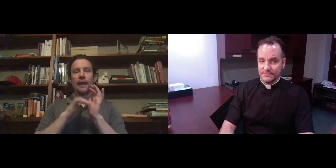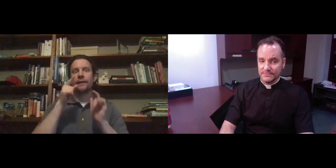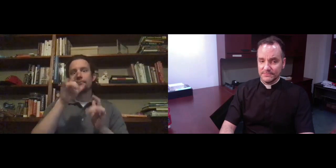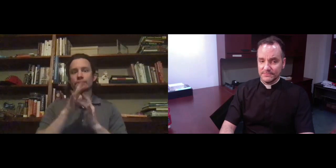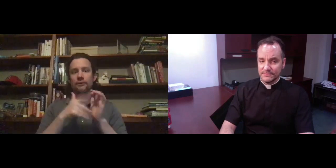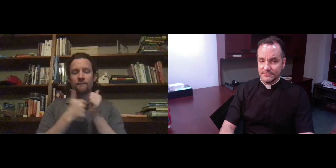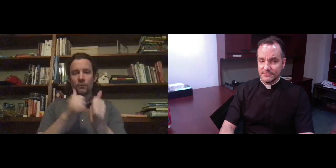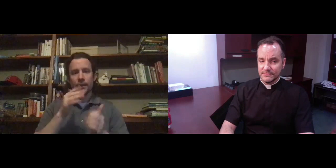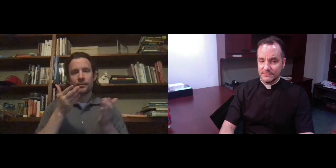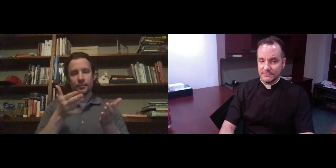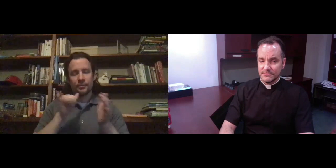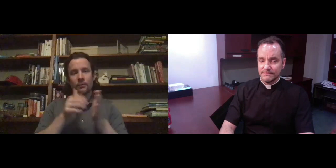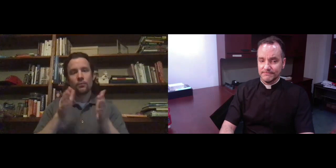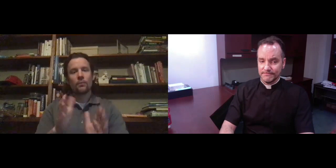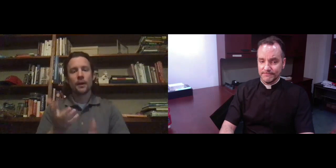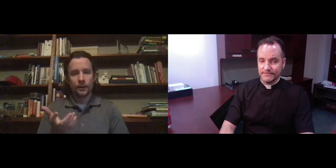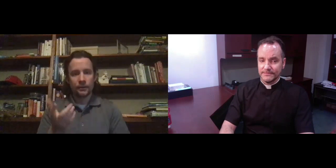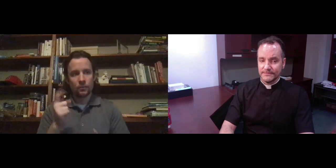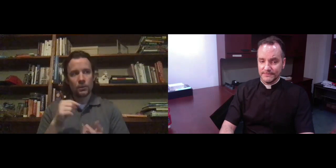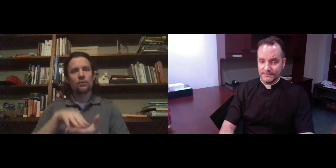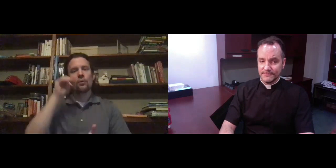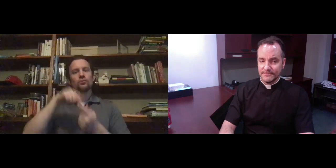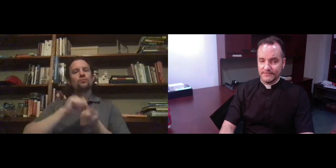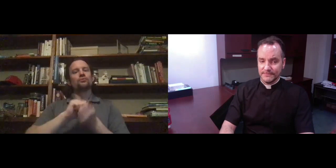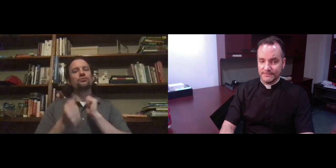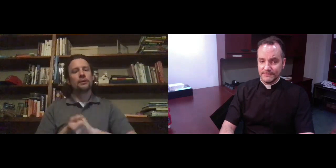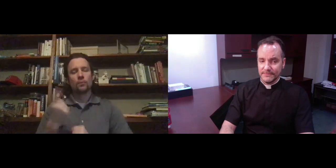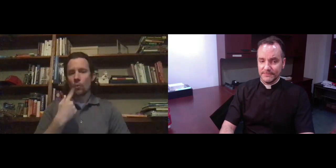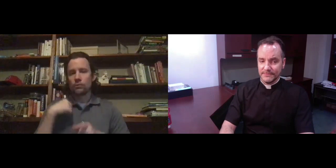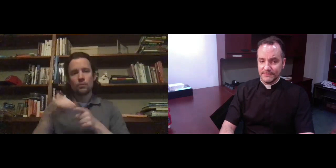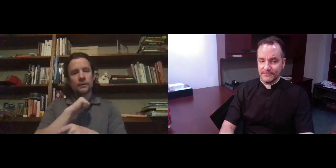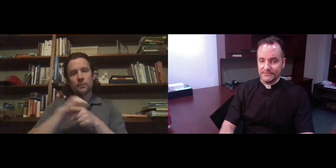on your relationship with Jesus and following him, because he's the way.